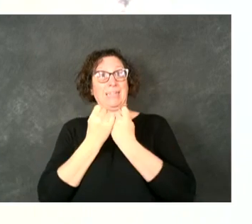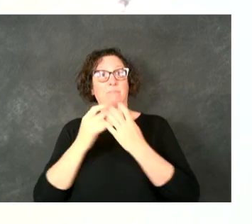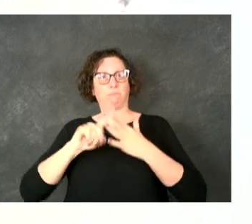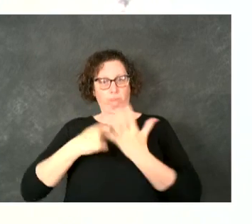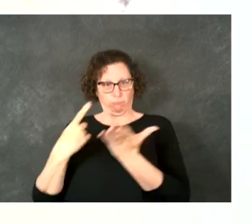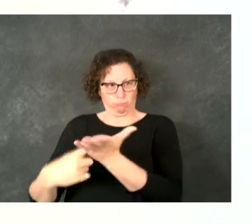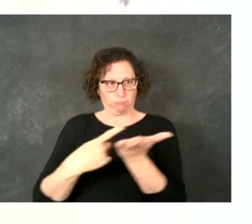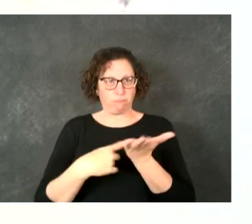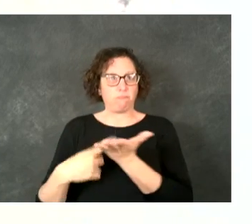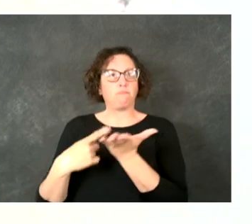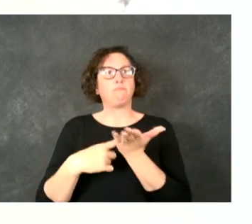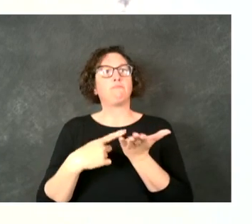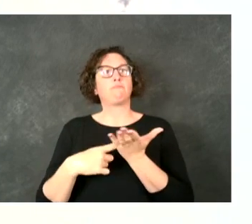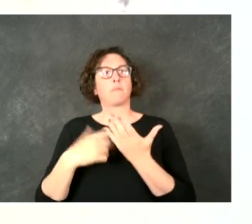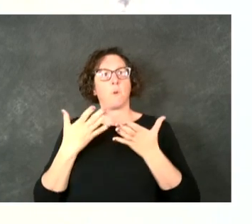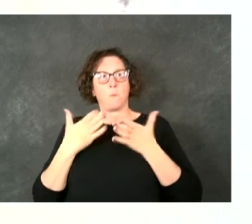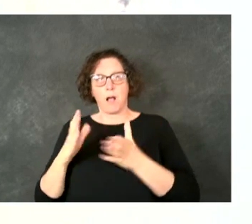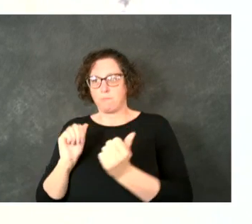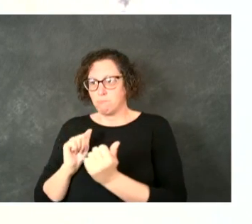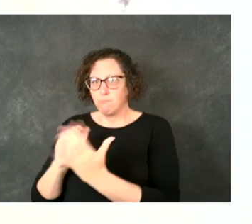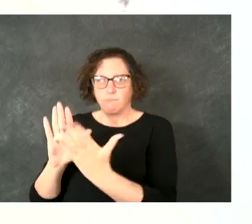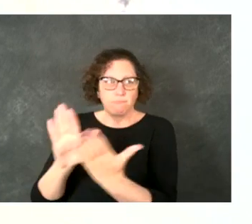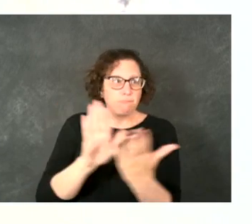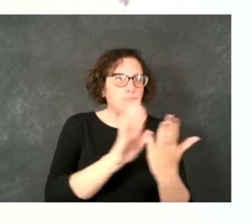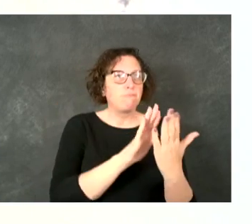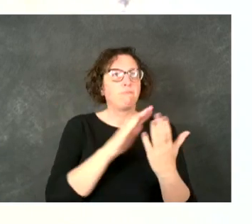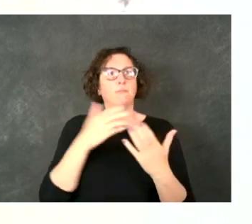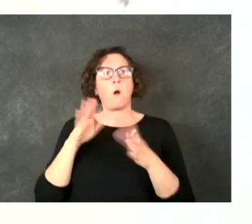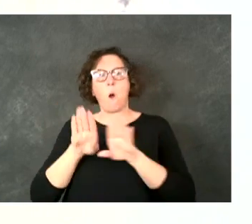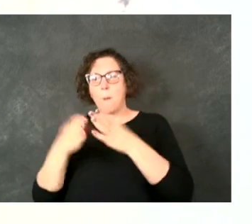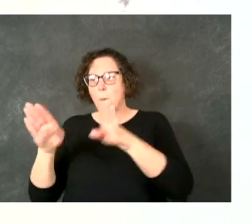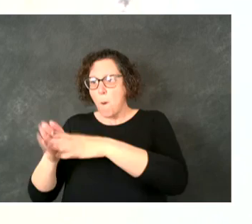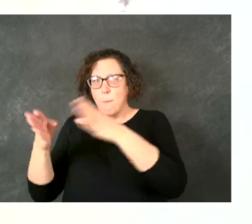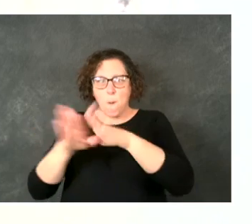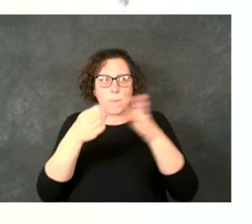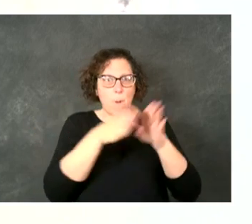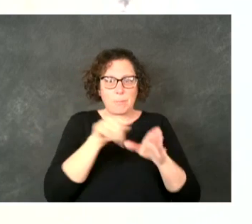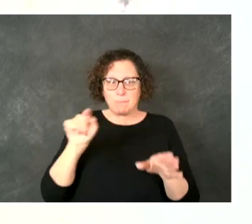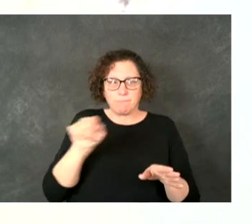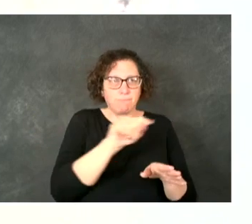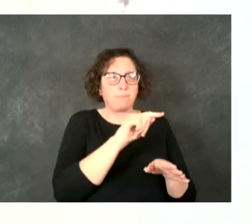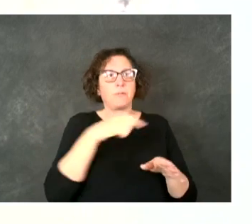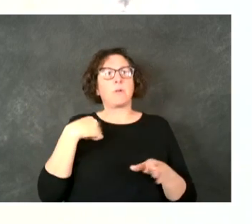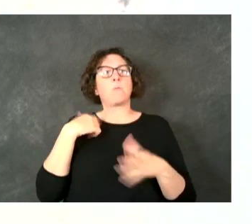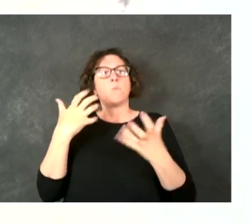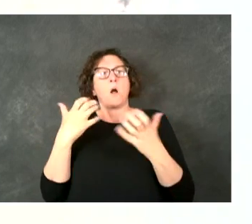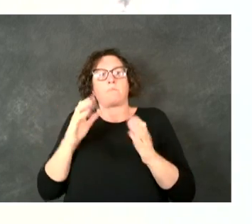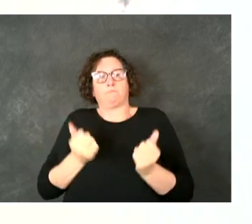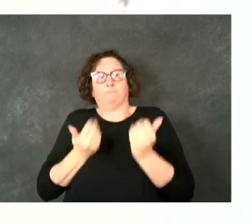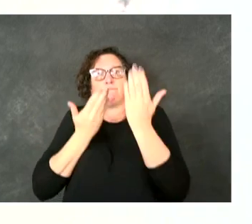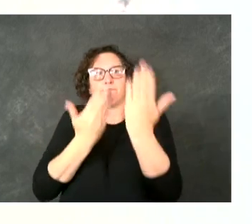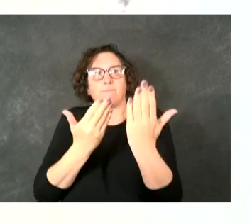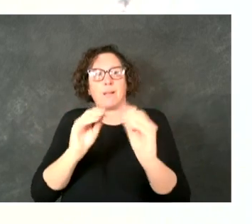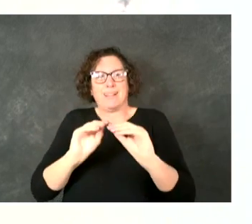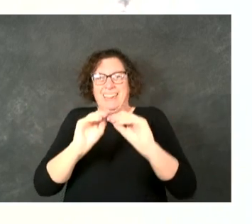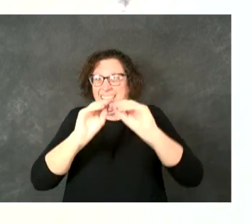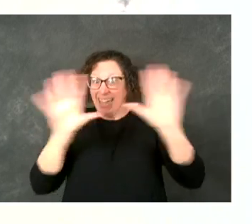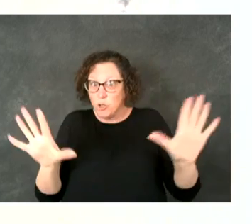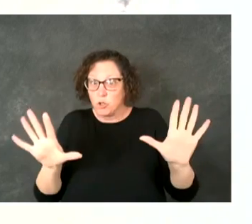MY TEAM AND I ACTUALLY HAVE BEGUN THOSE CONVERSATIONS TO TALK ABOUTWA YS